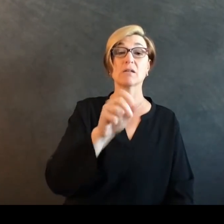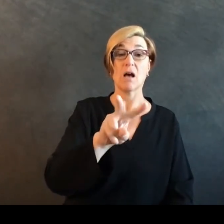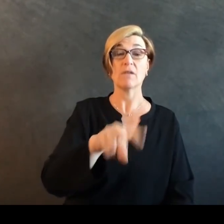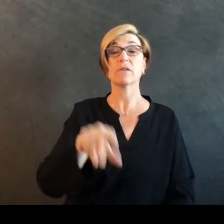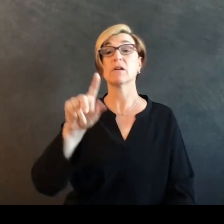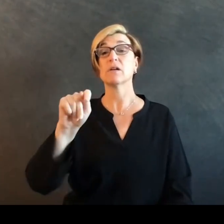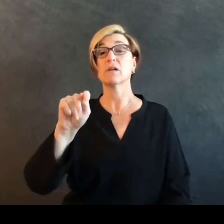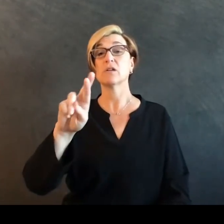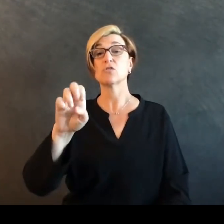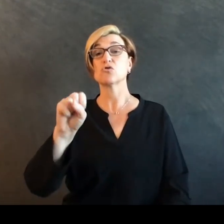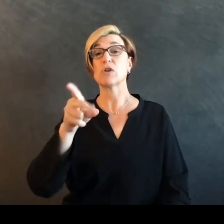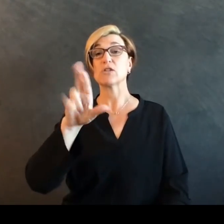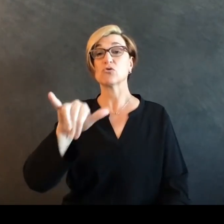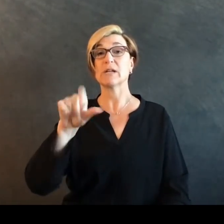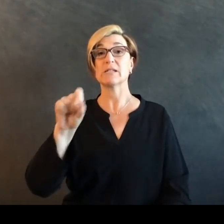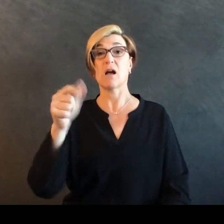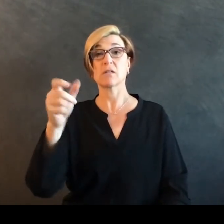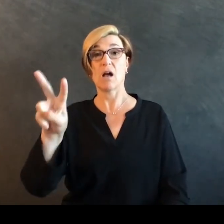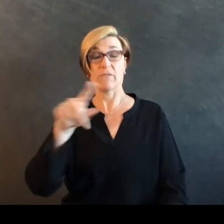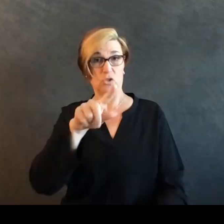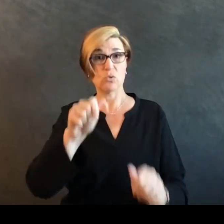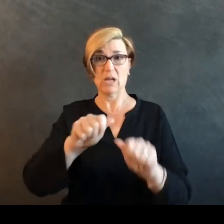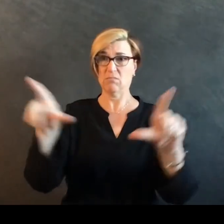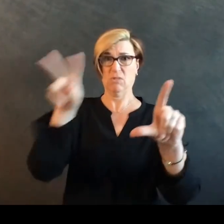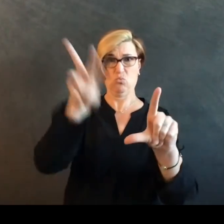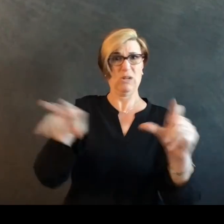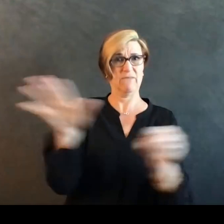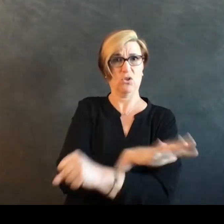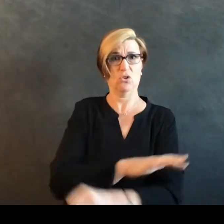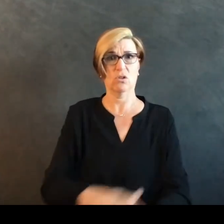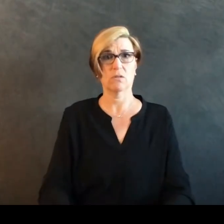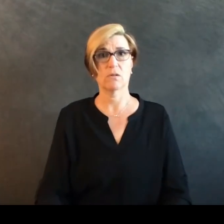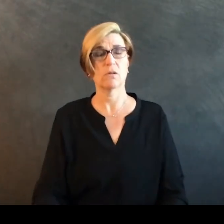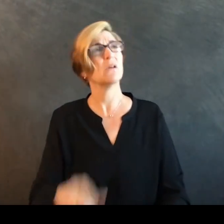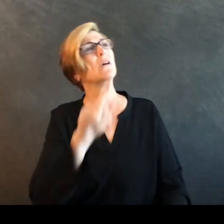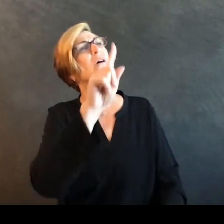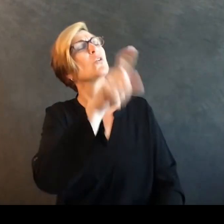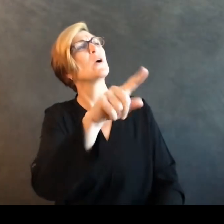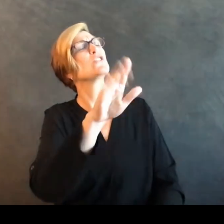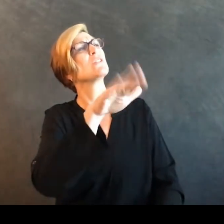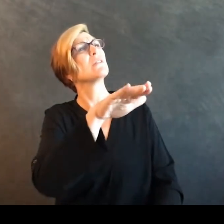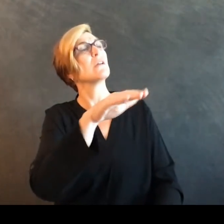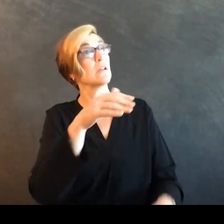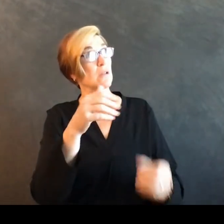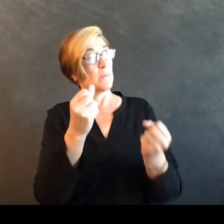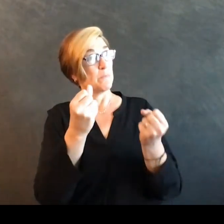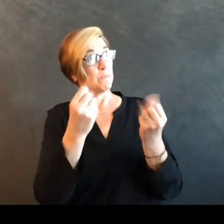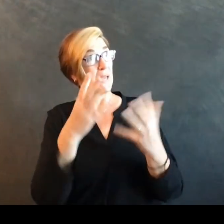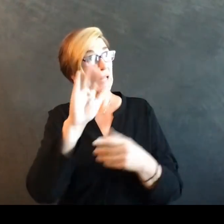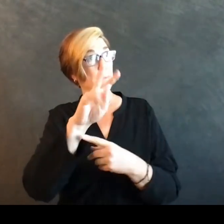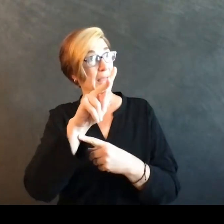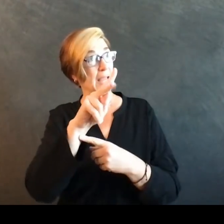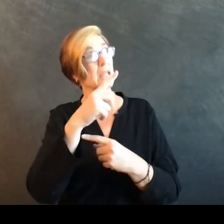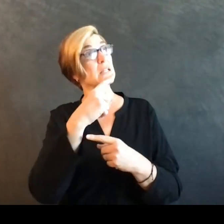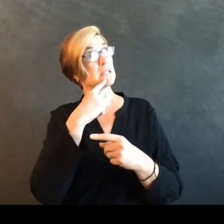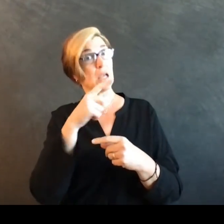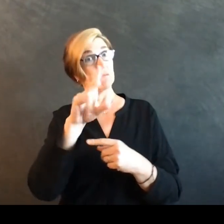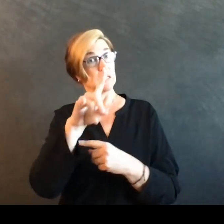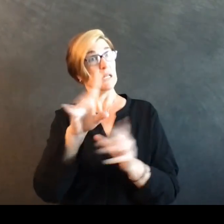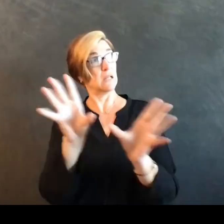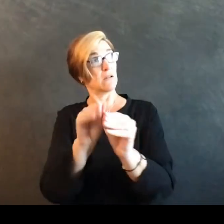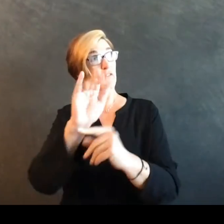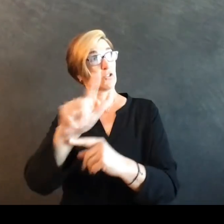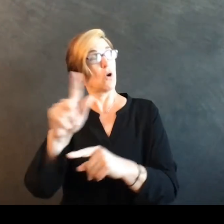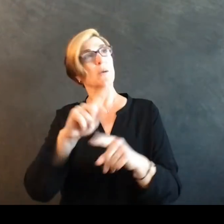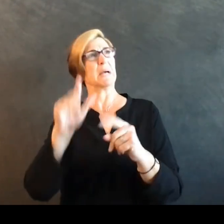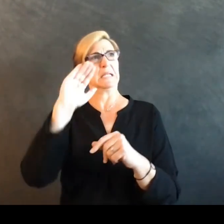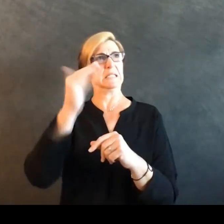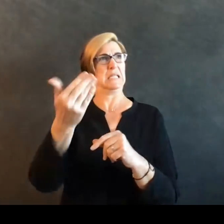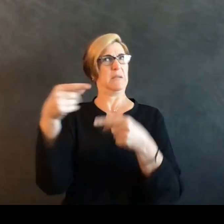immediately and there's a tremendous power struggle going on between the